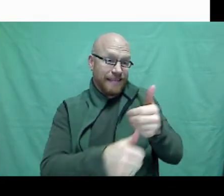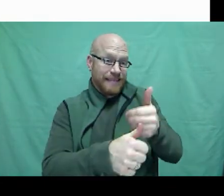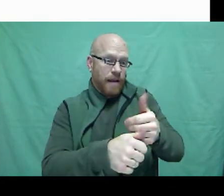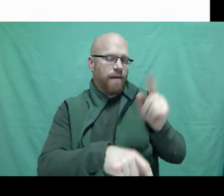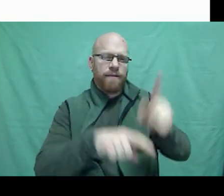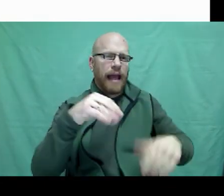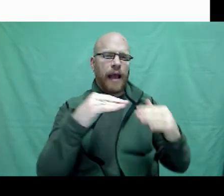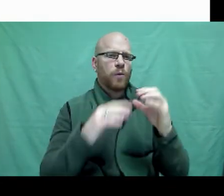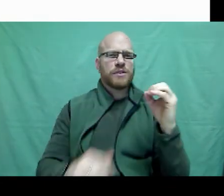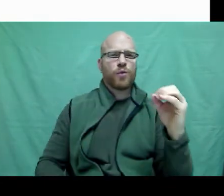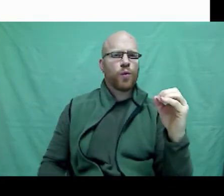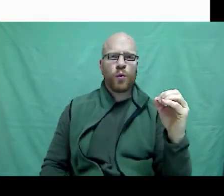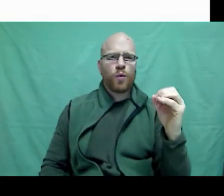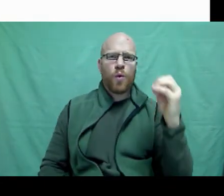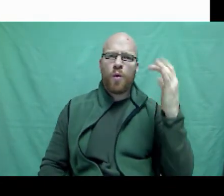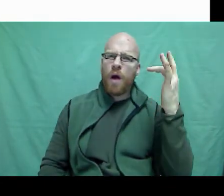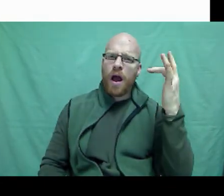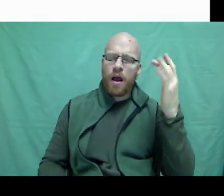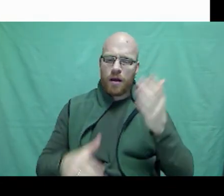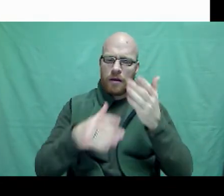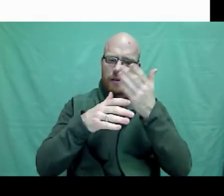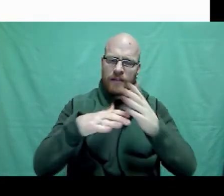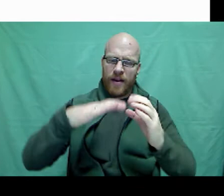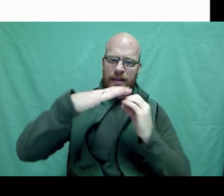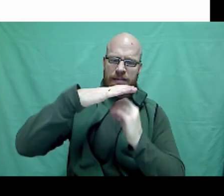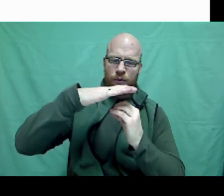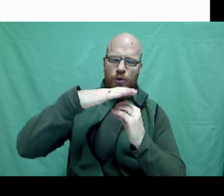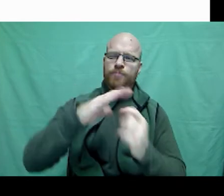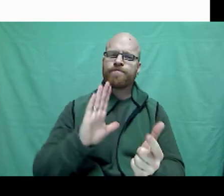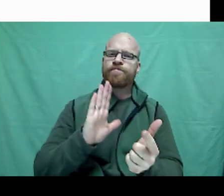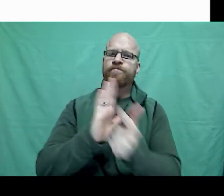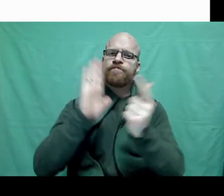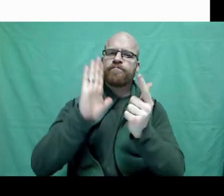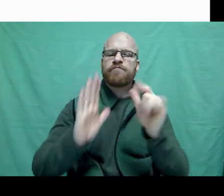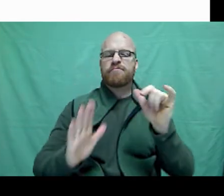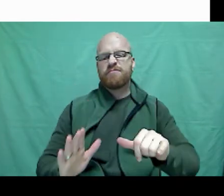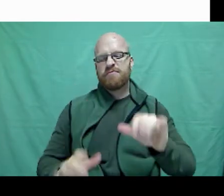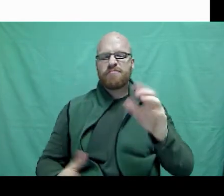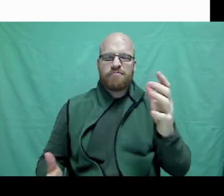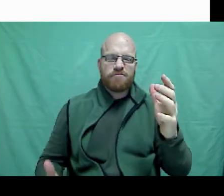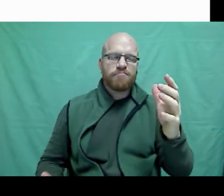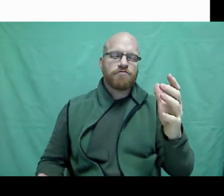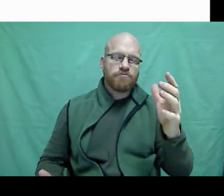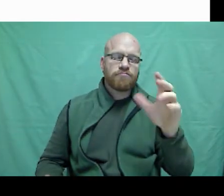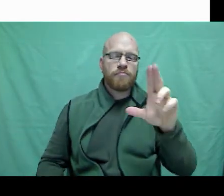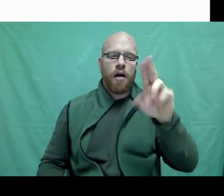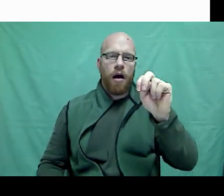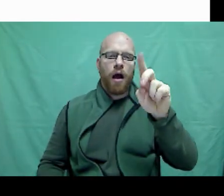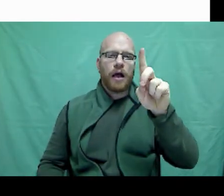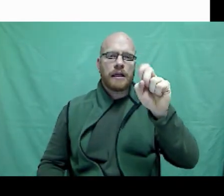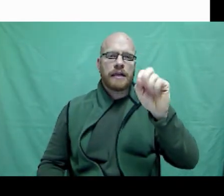And "b" may not equal zero because "b" being a denominator we cannot divide by zero; it's undefined.